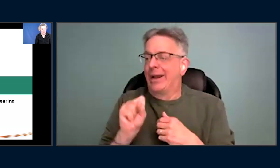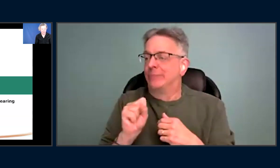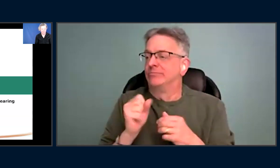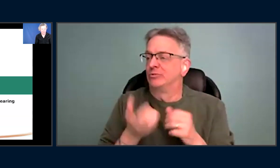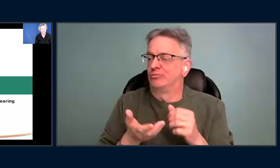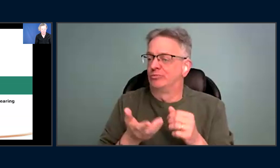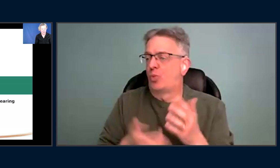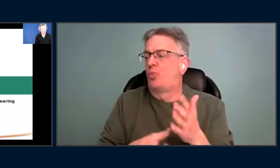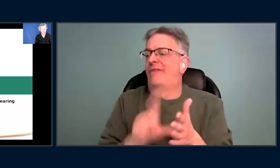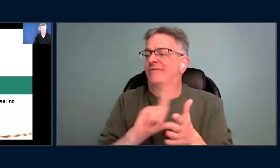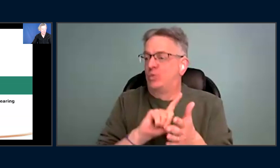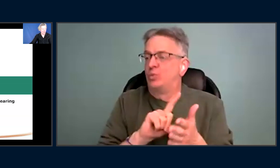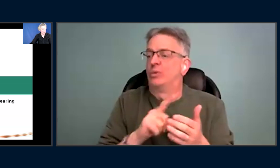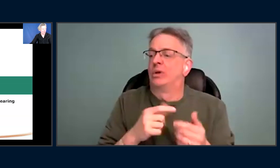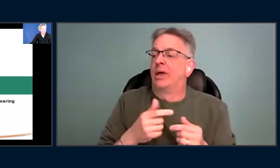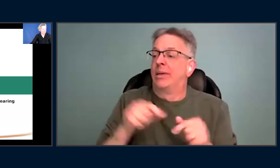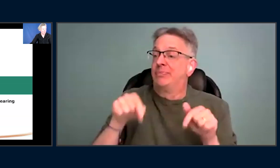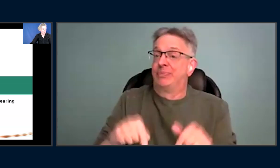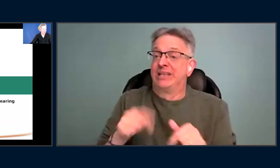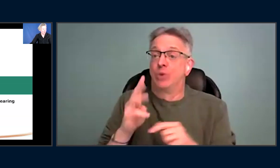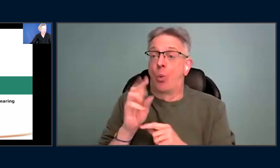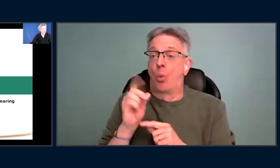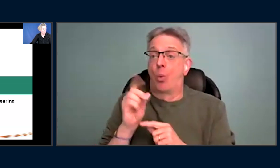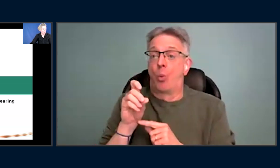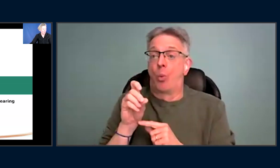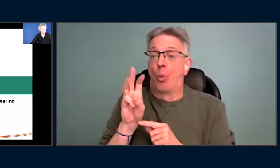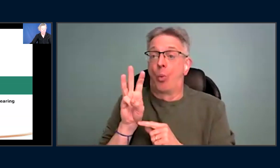we do have a few items on our list here to go over.